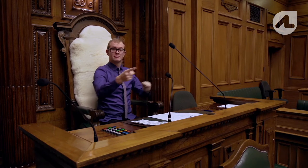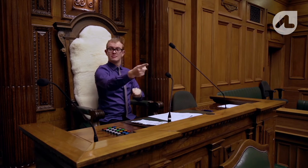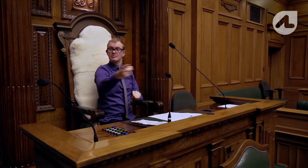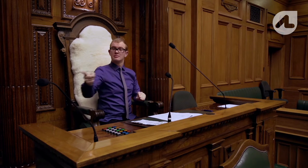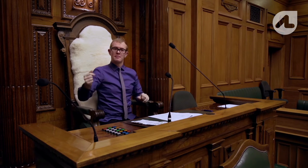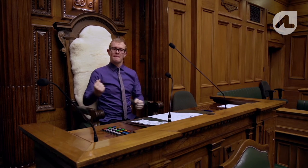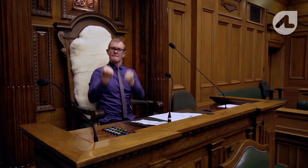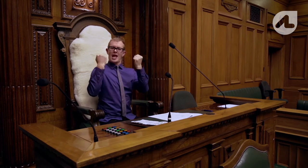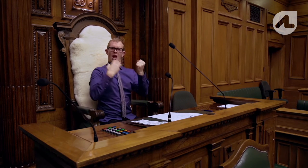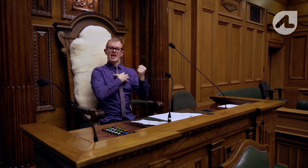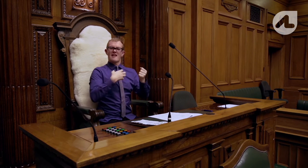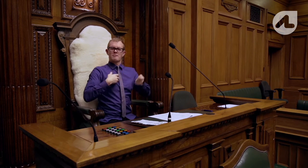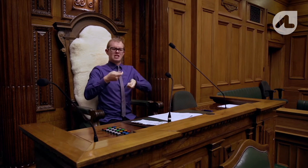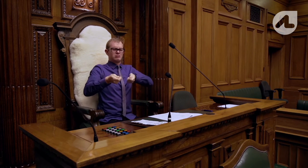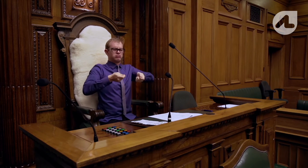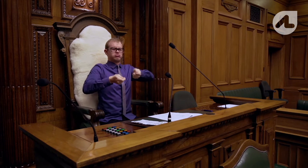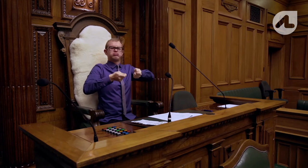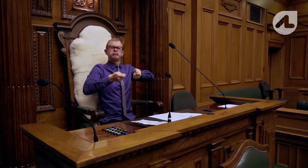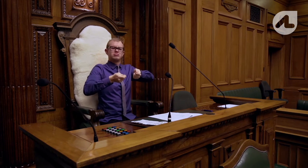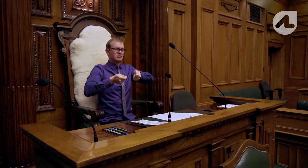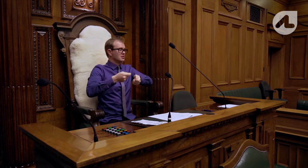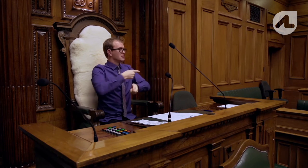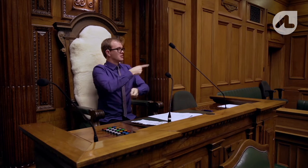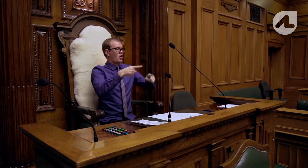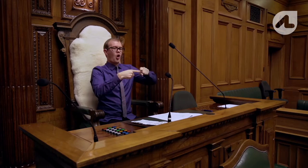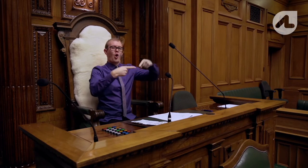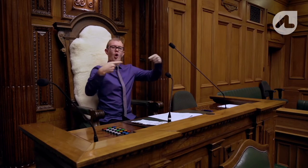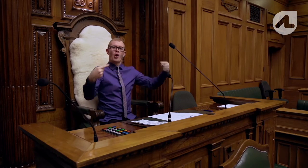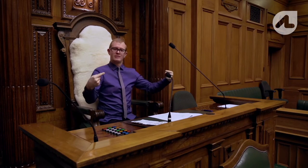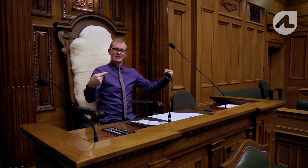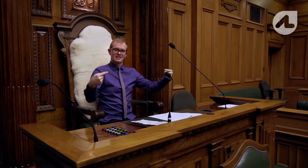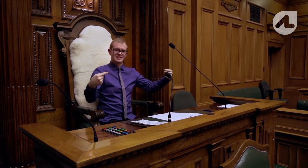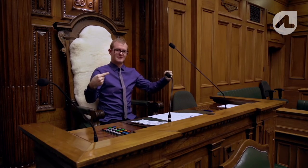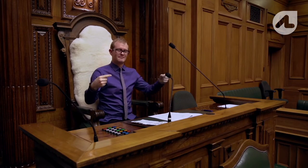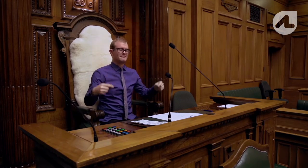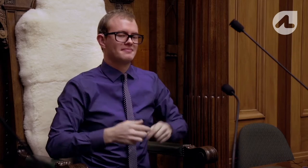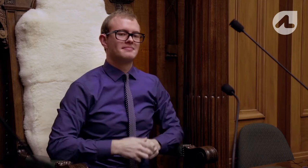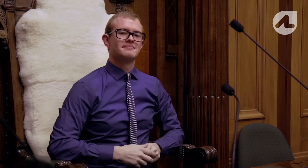Members of the political party in power sit on this side... ...the opposition is here